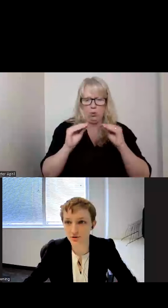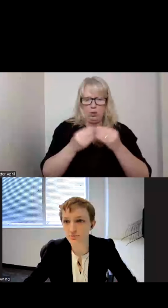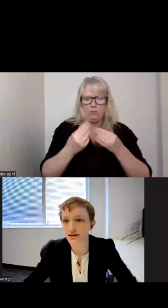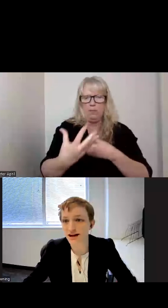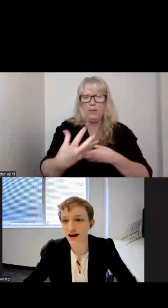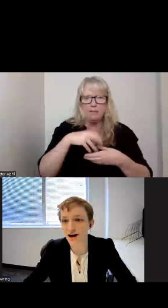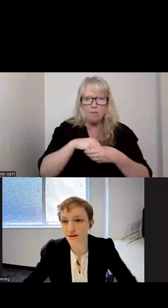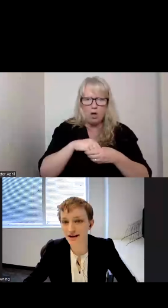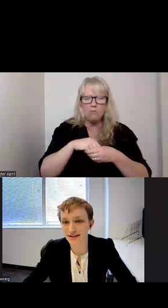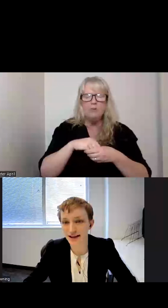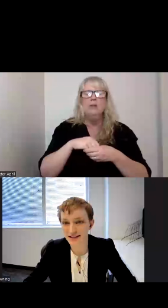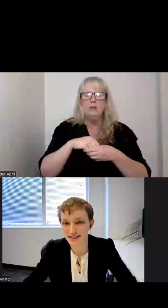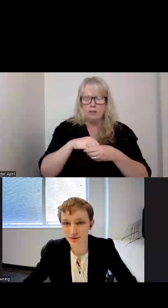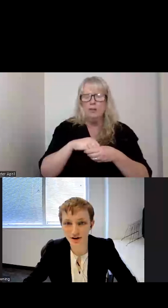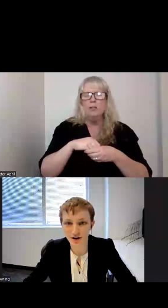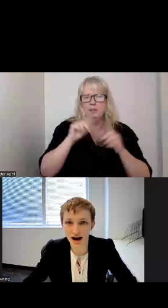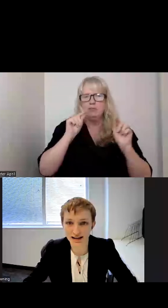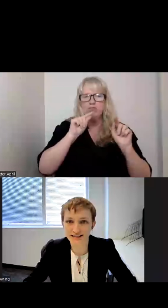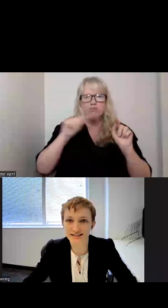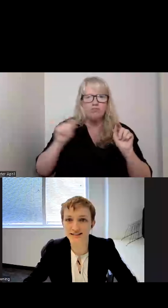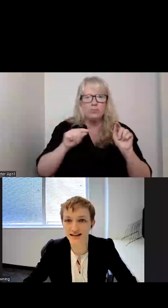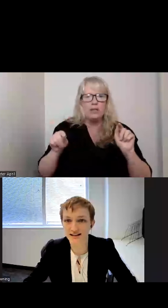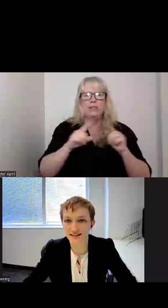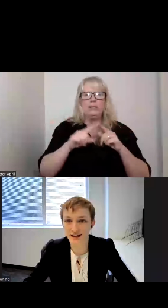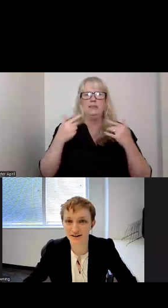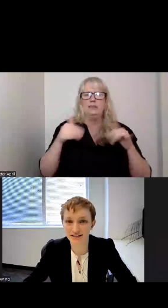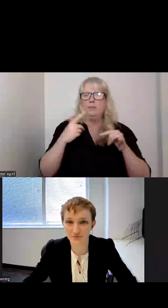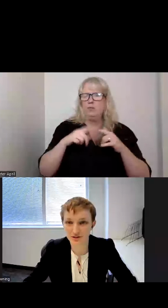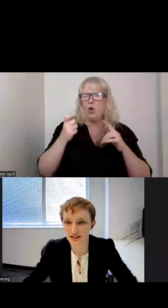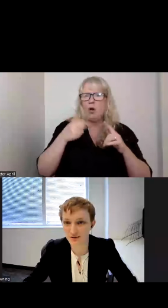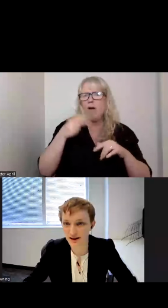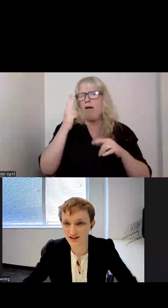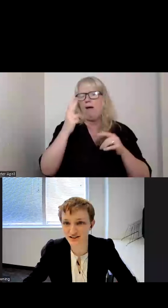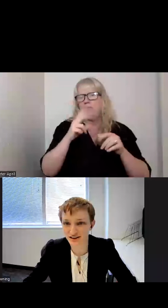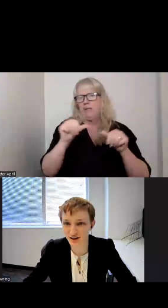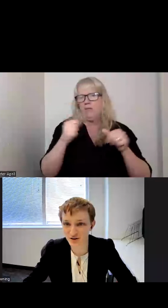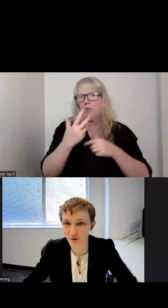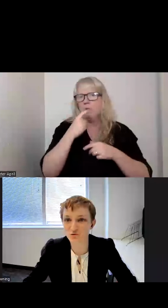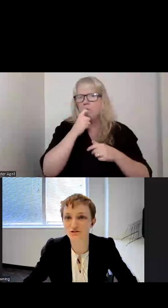THE GROUP AND SOME OF OUR HIGHEST AREAS OF PARTICIPATION ARE MOST